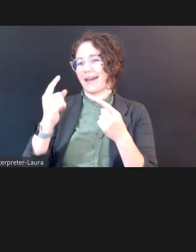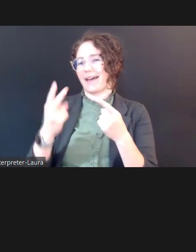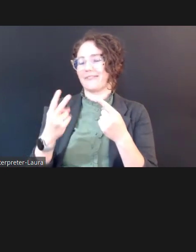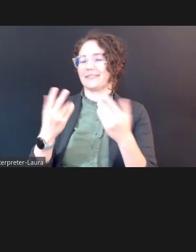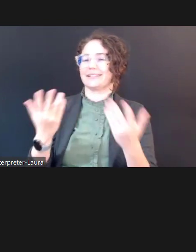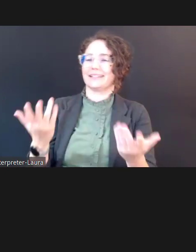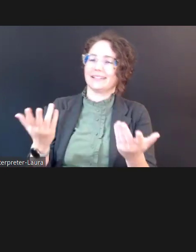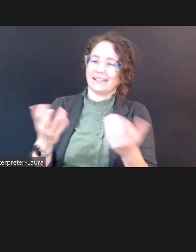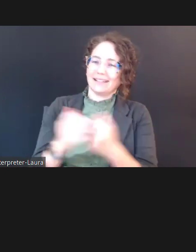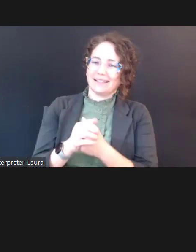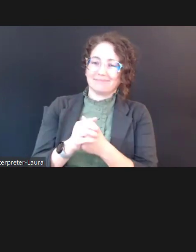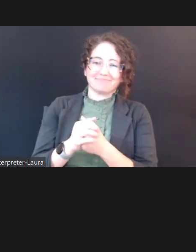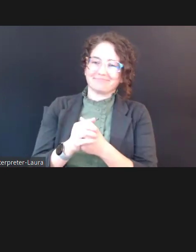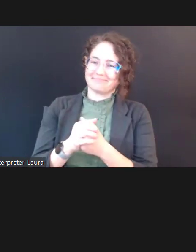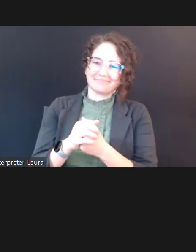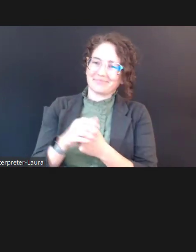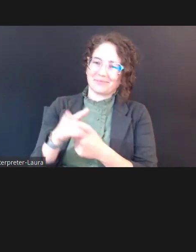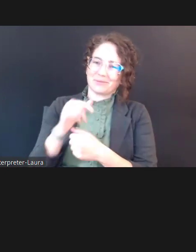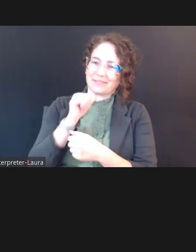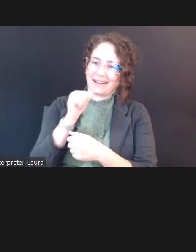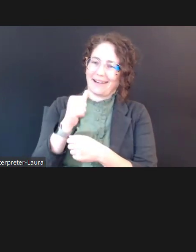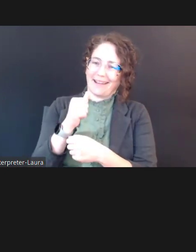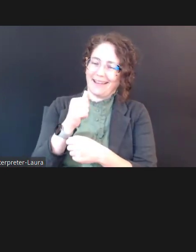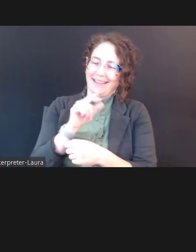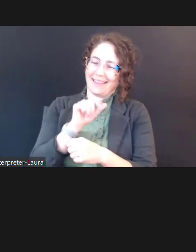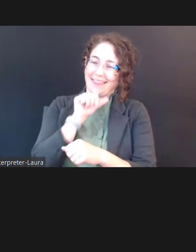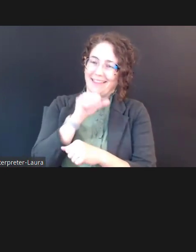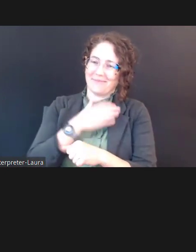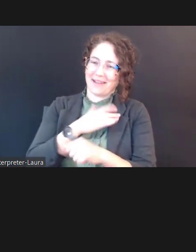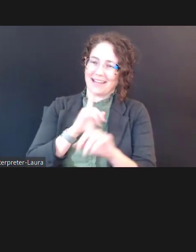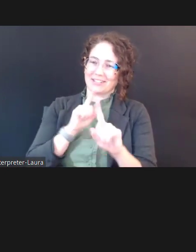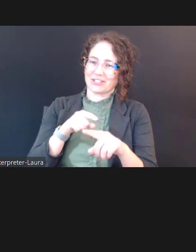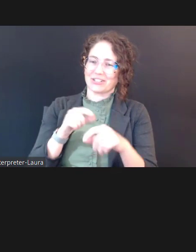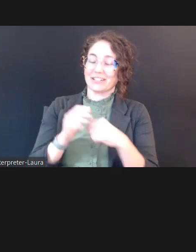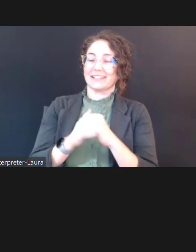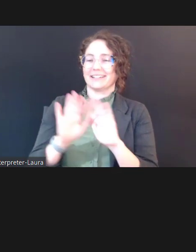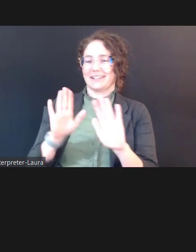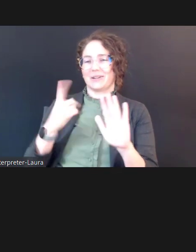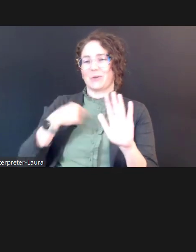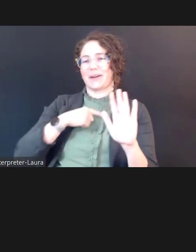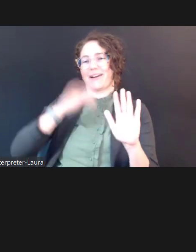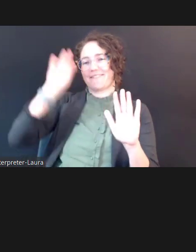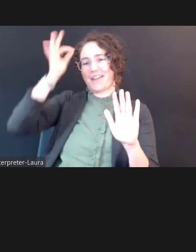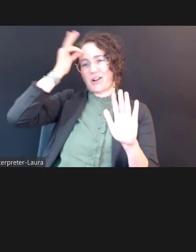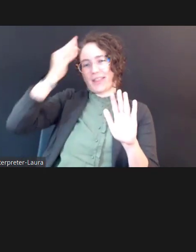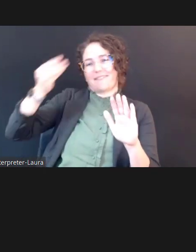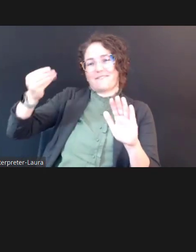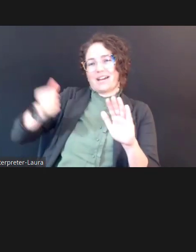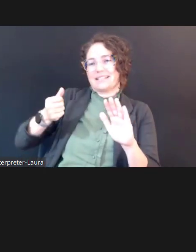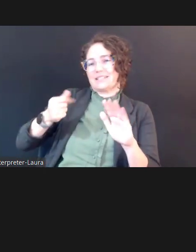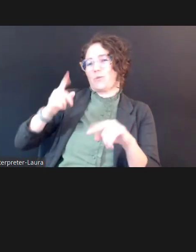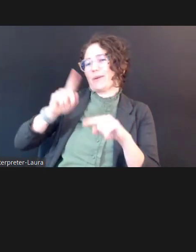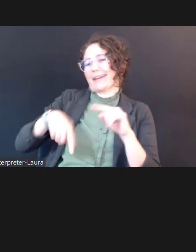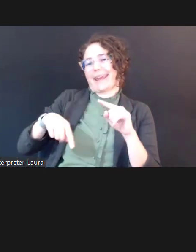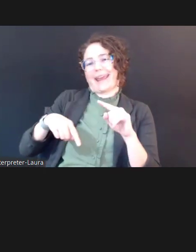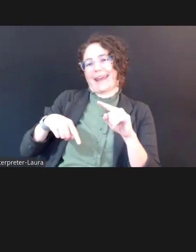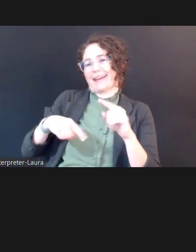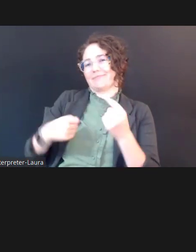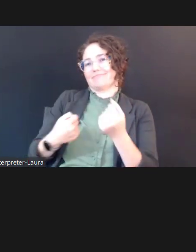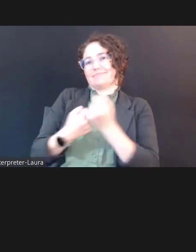You're not going to love our answer, but because we're federally funded, we can't align ourselves with any particular manufacturer.